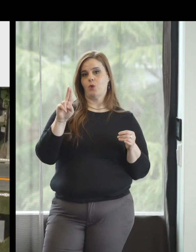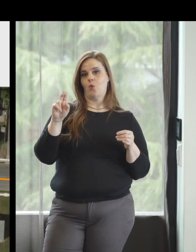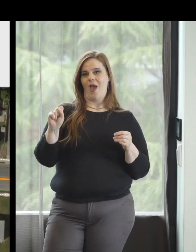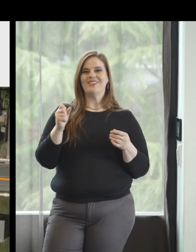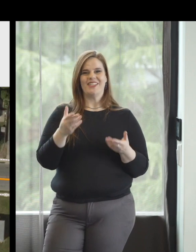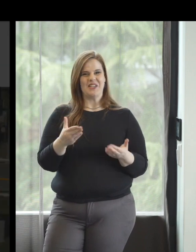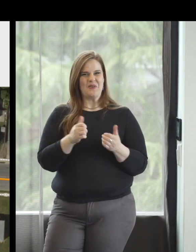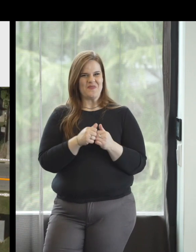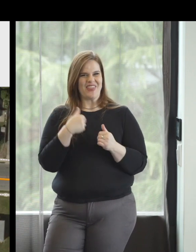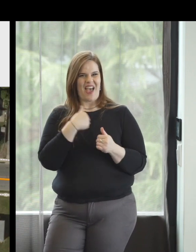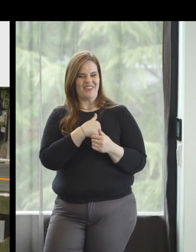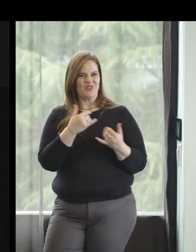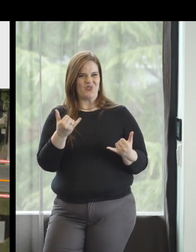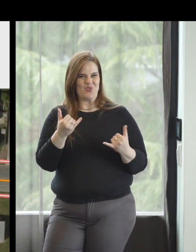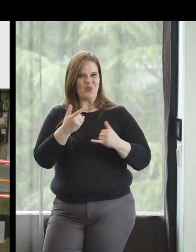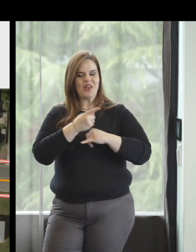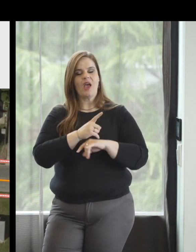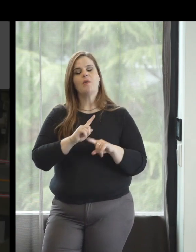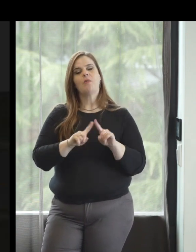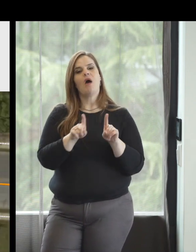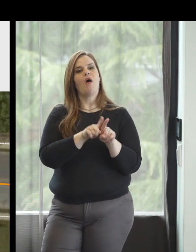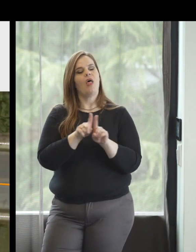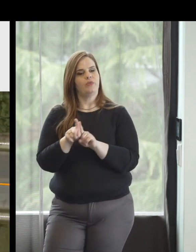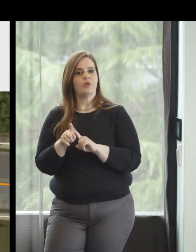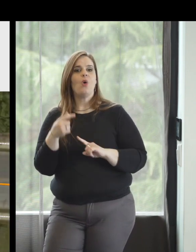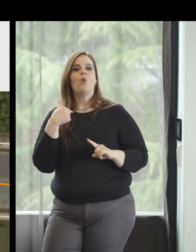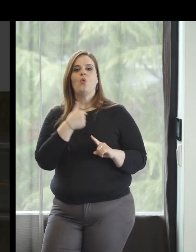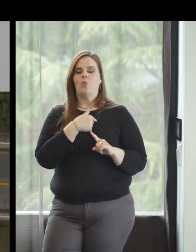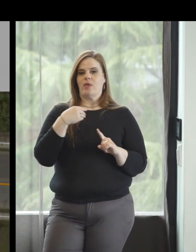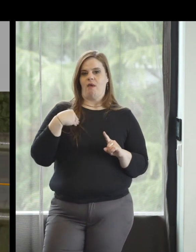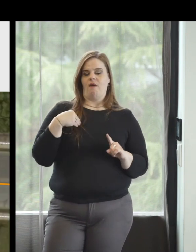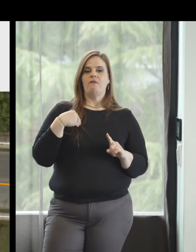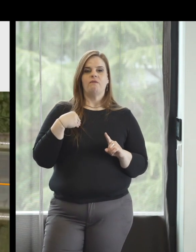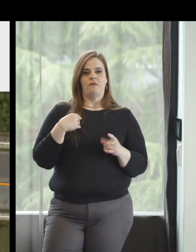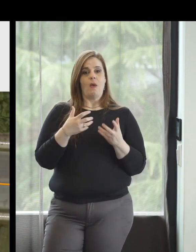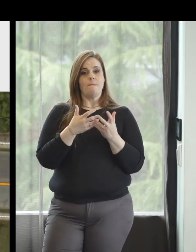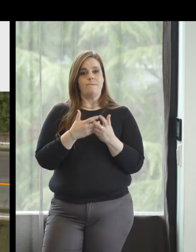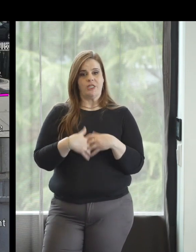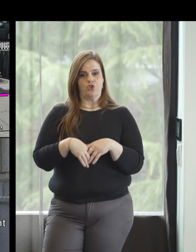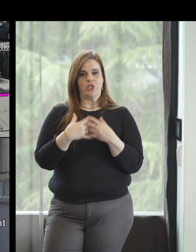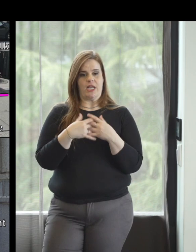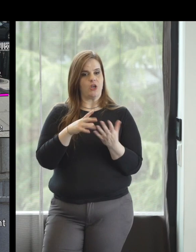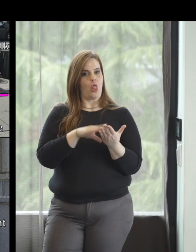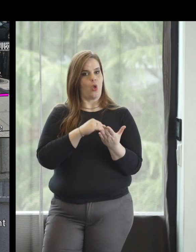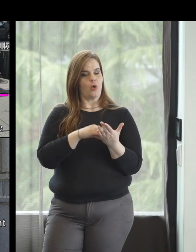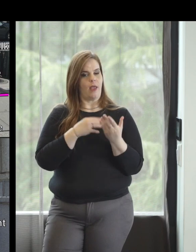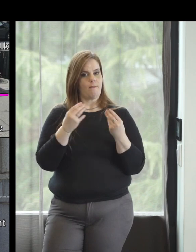today. We do have machine learning methods of addressing